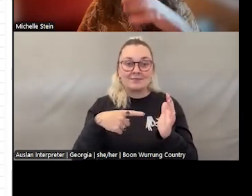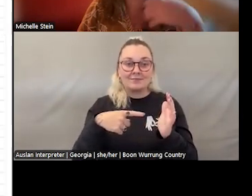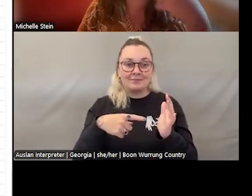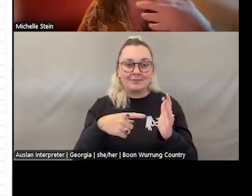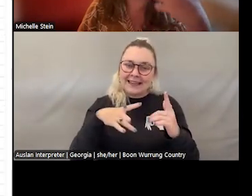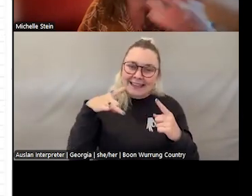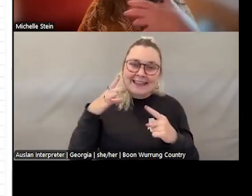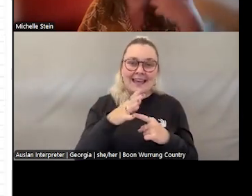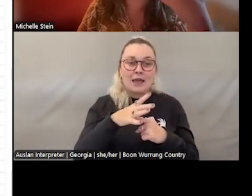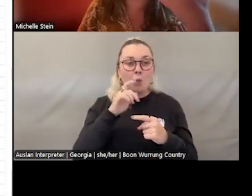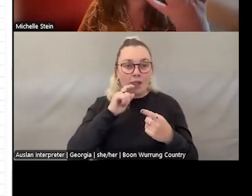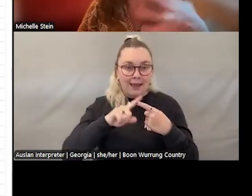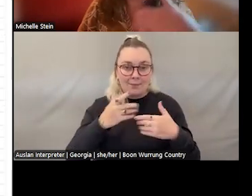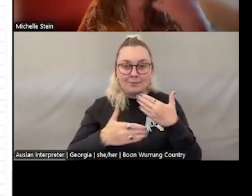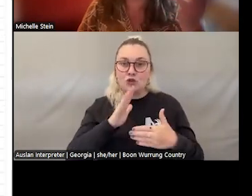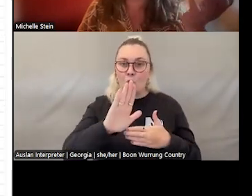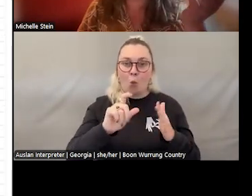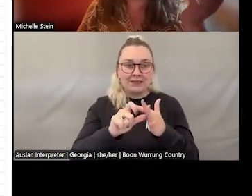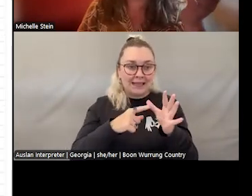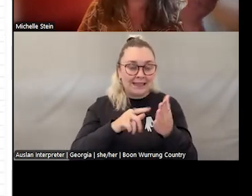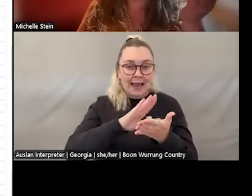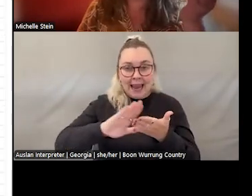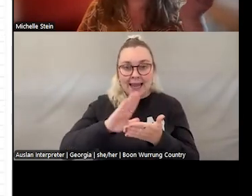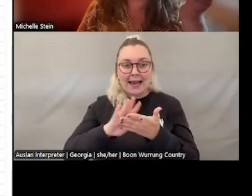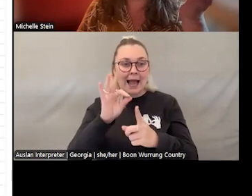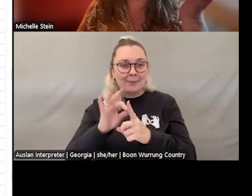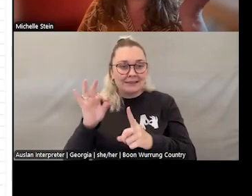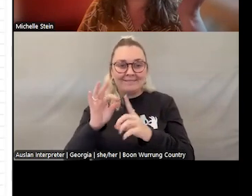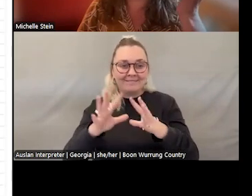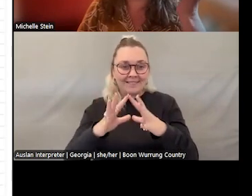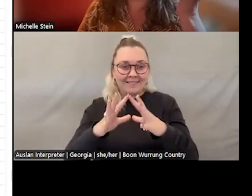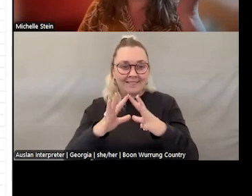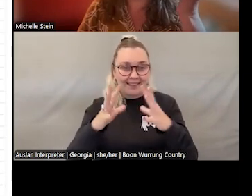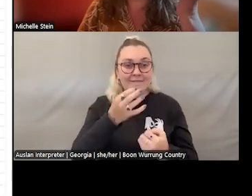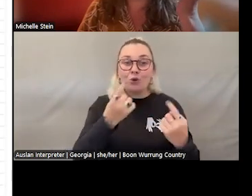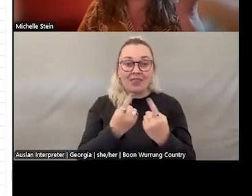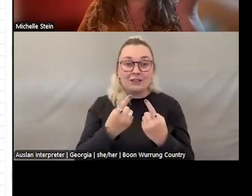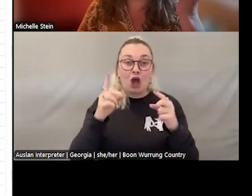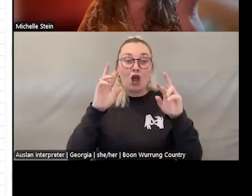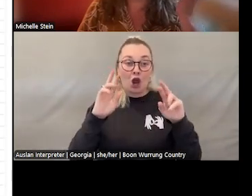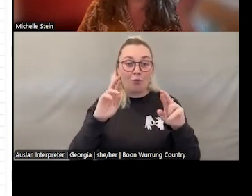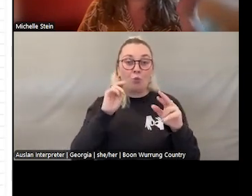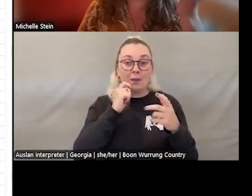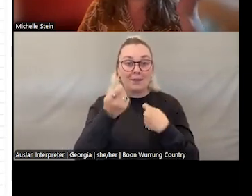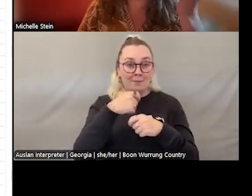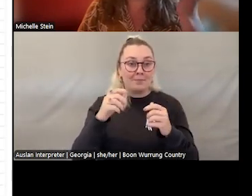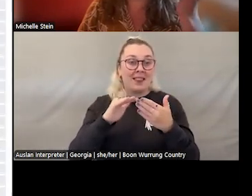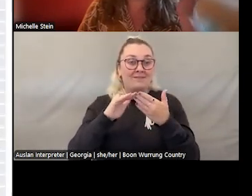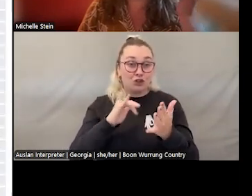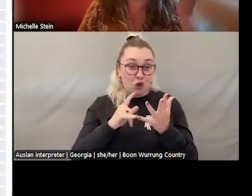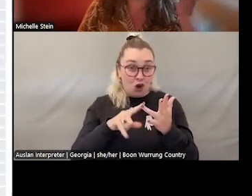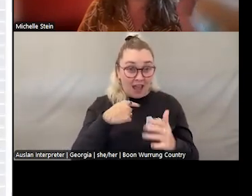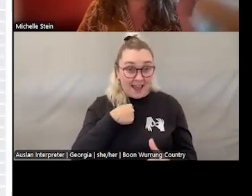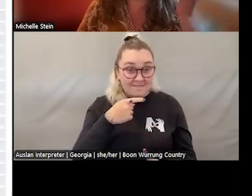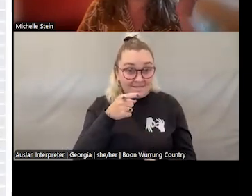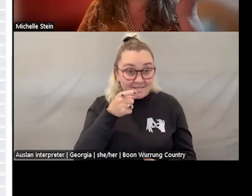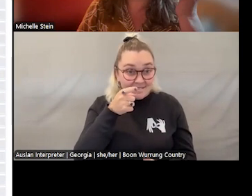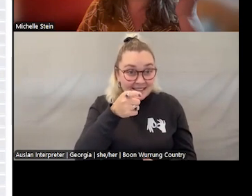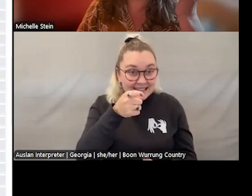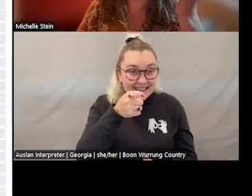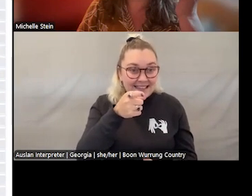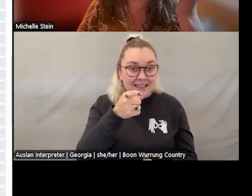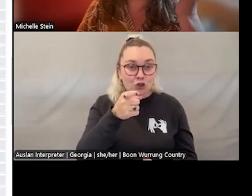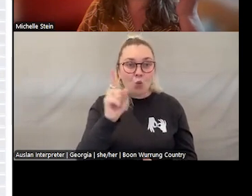that will keep your data clean and up-to-date. Things that will prove helpful. Whatever your last